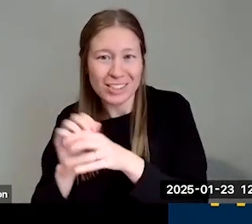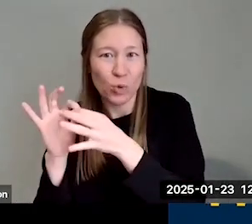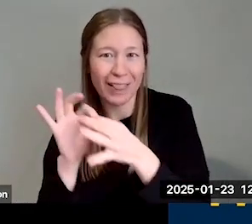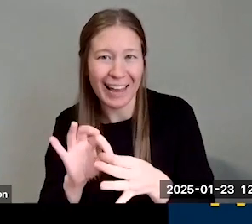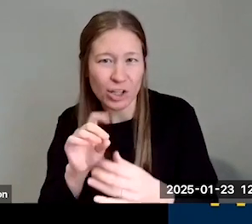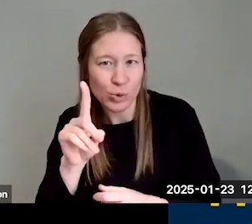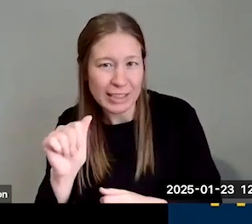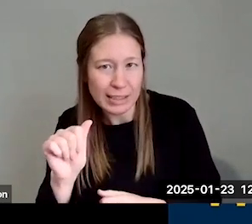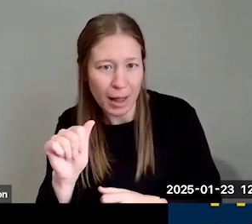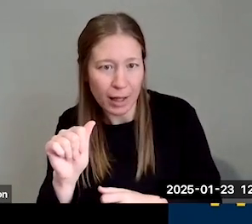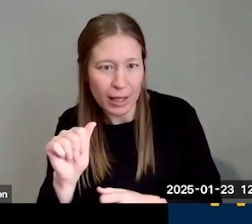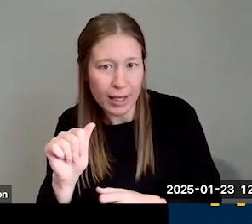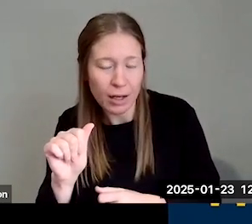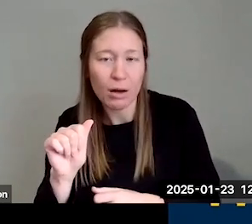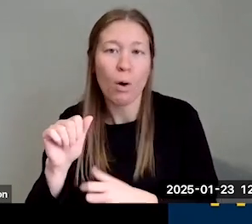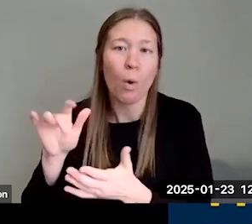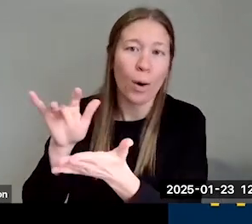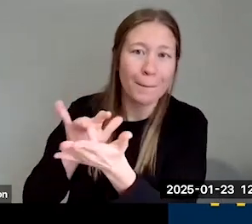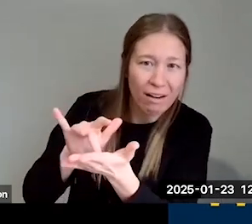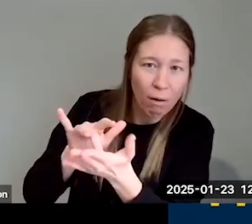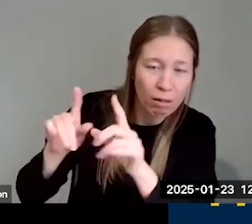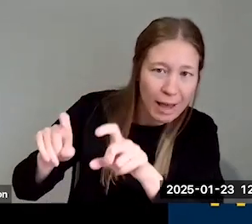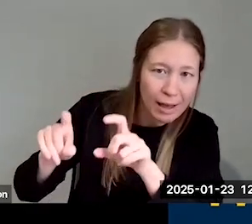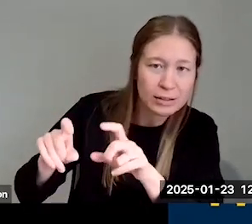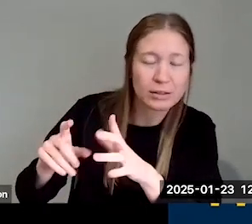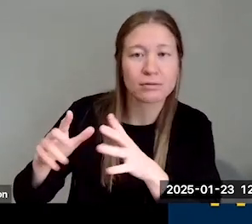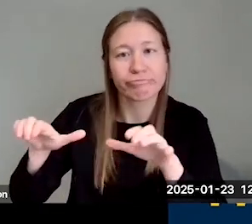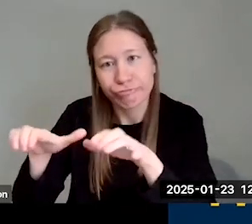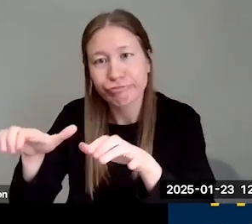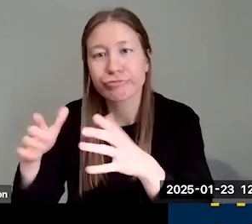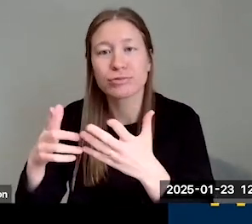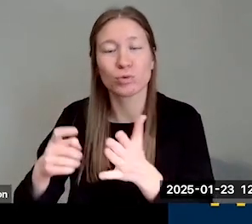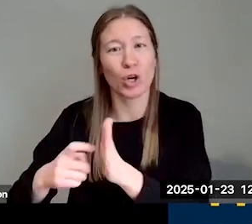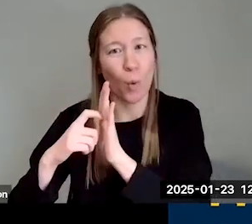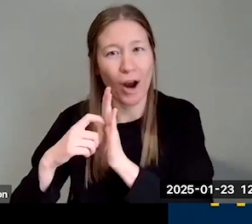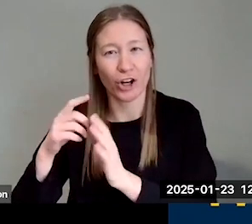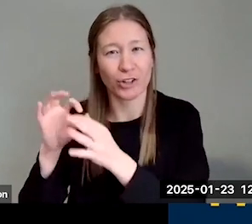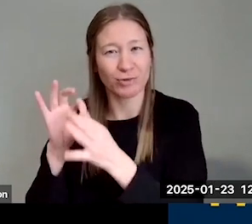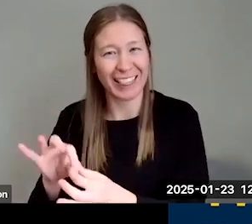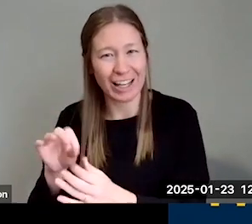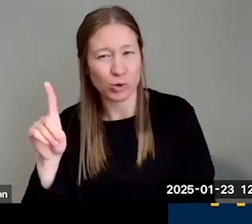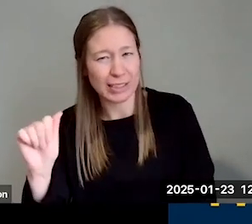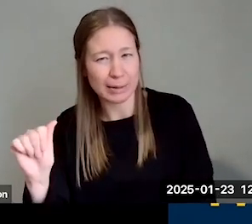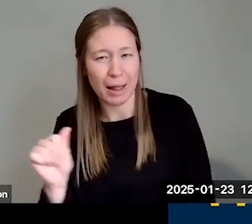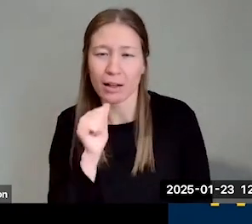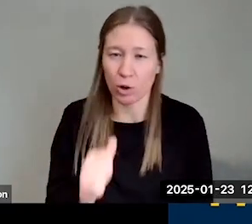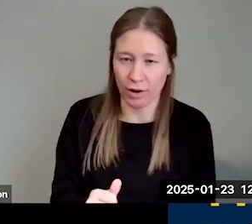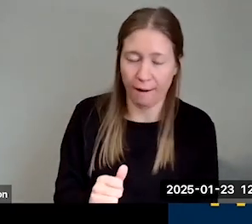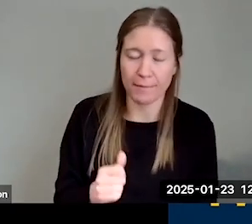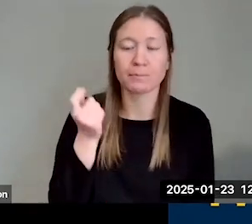or whether the test or procedure is requiring medical exam. So the "job-related